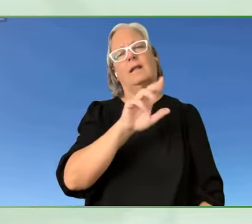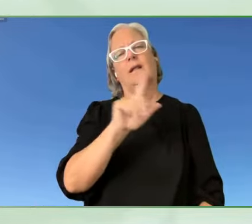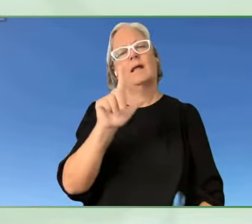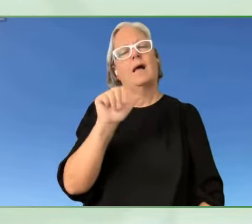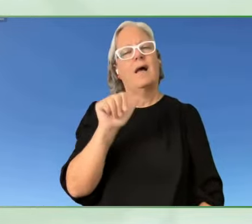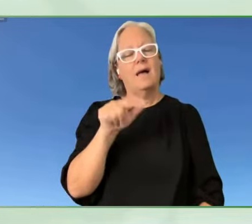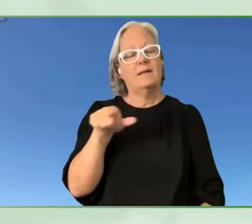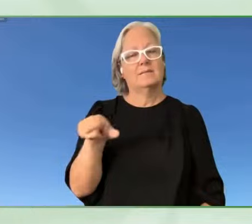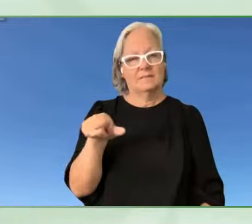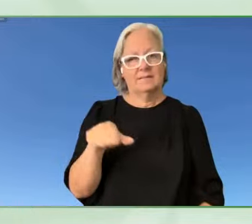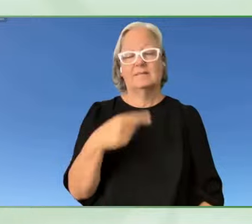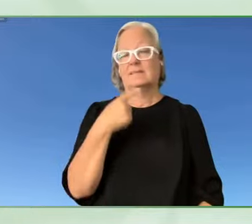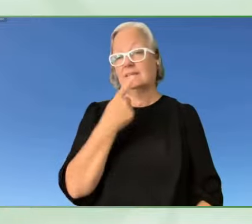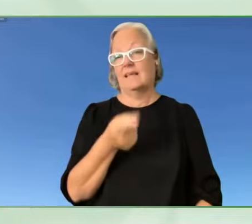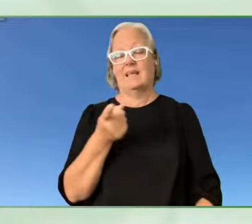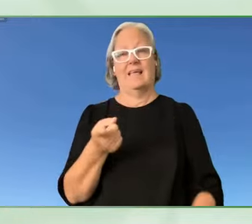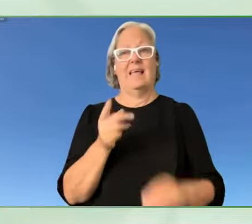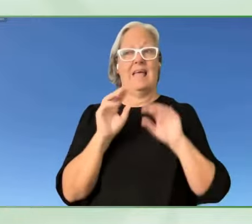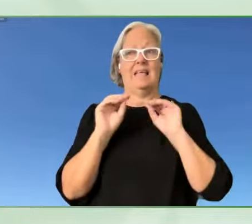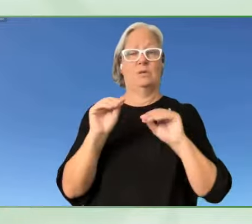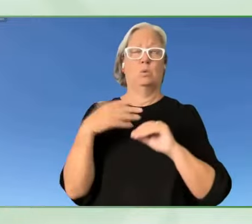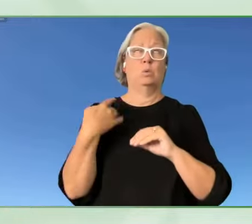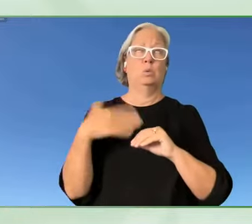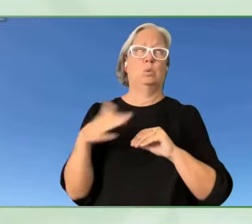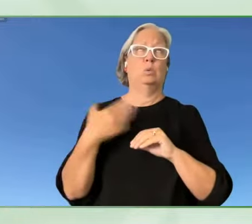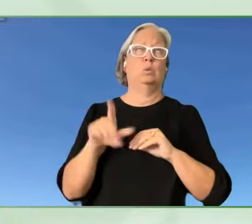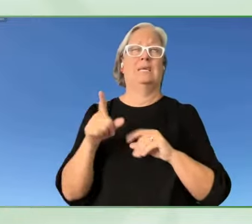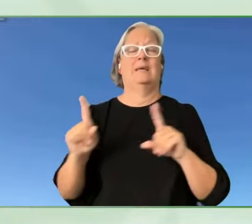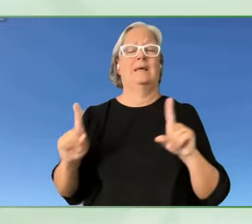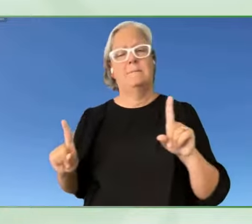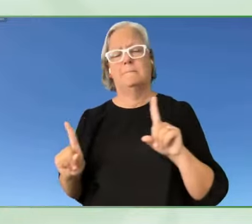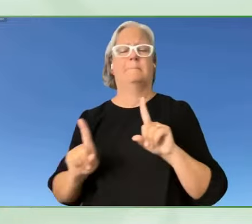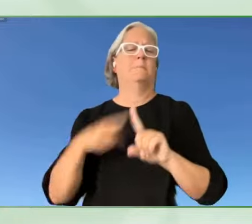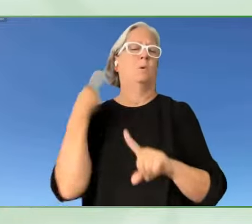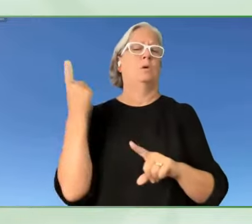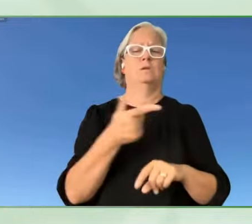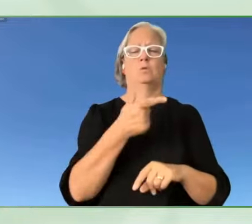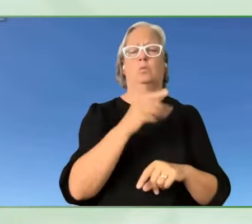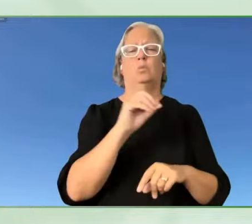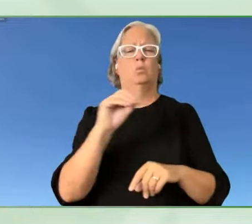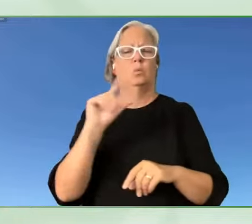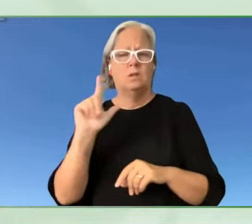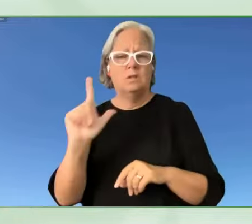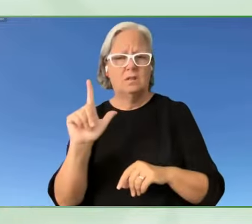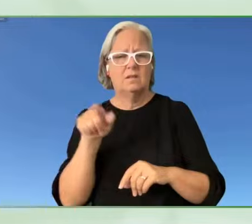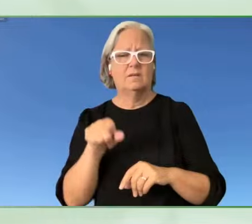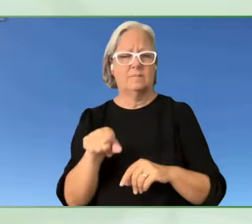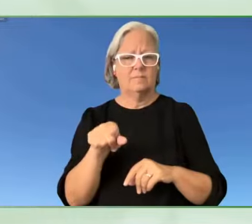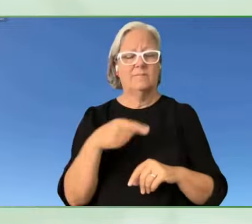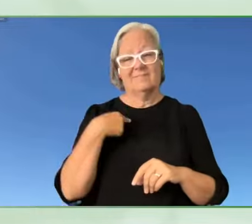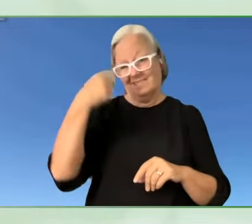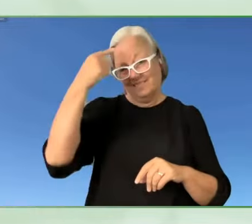Of course, the journey is long, it has just started.